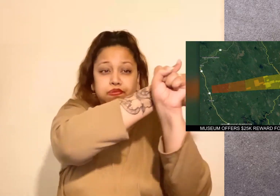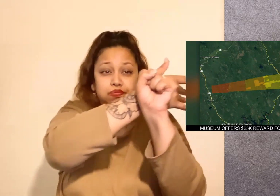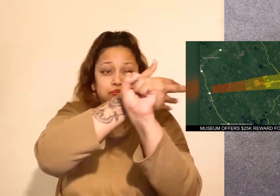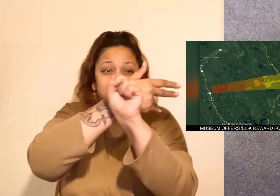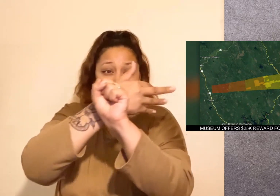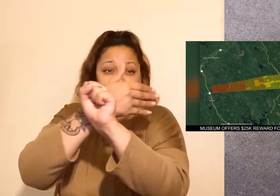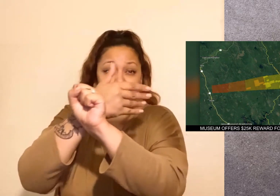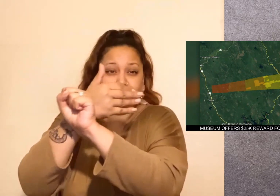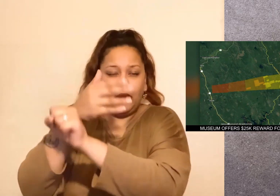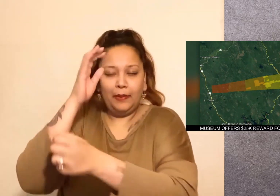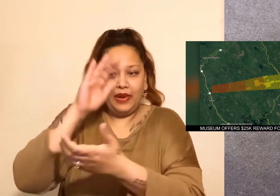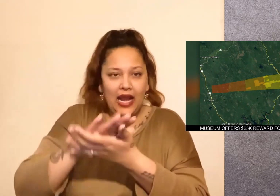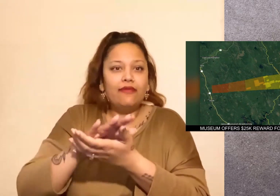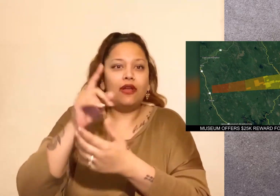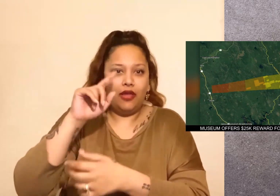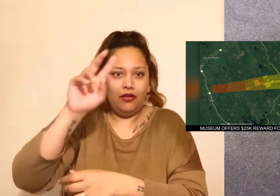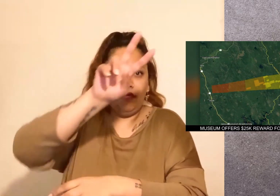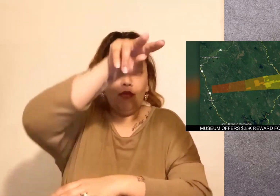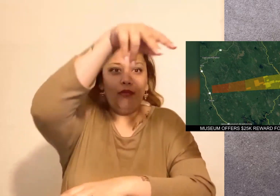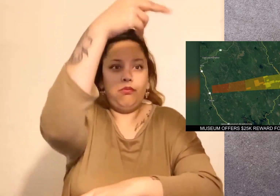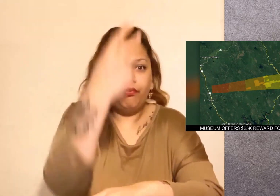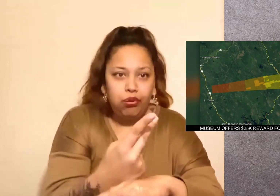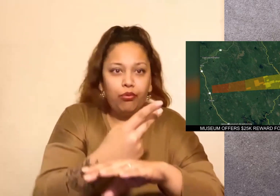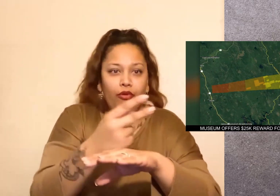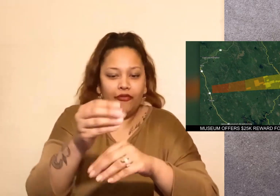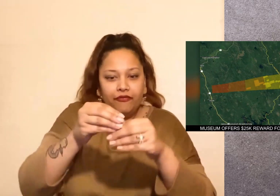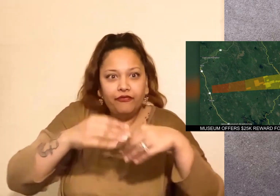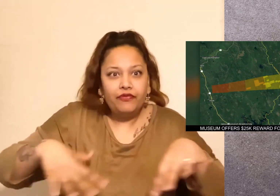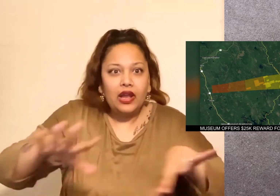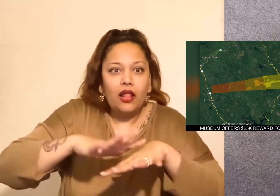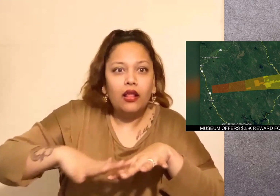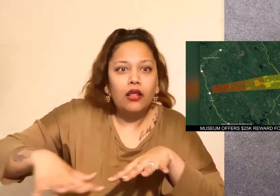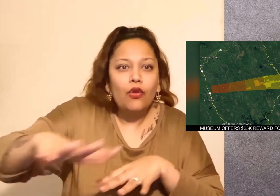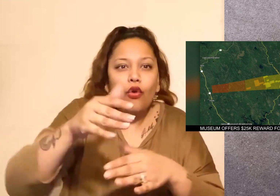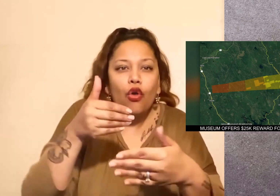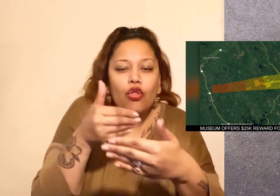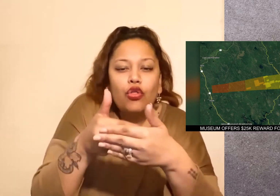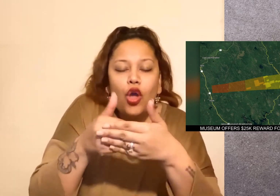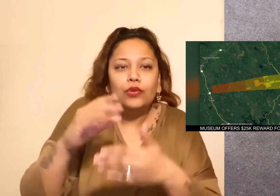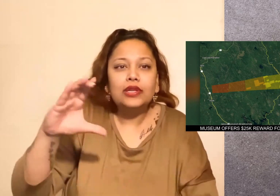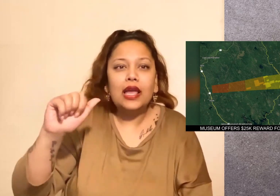the meteor is believed to have landed in a field close to Calais Maine